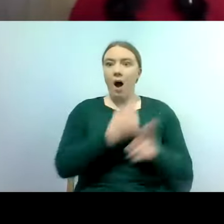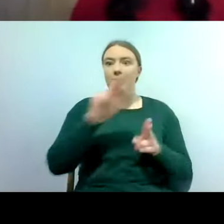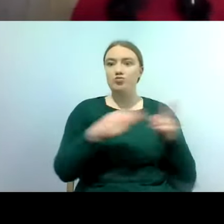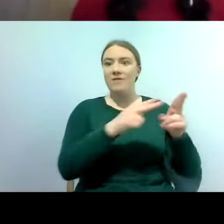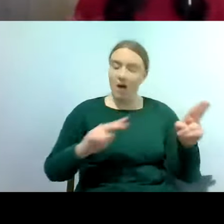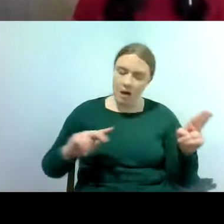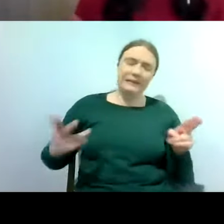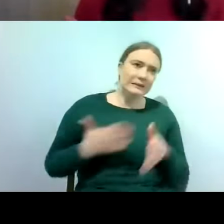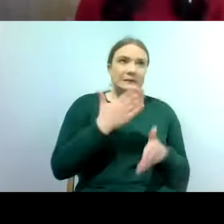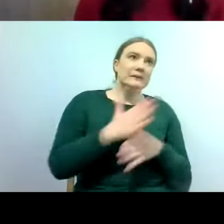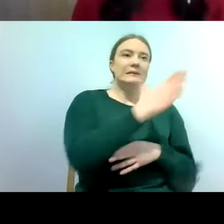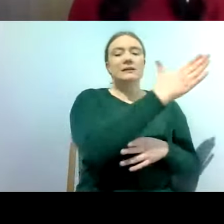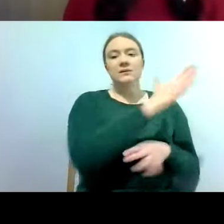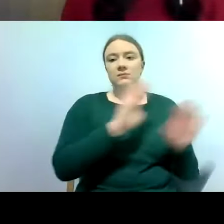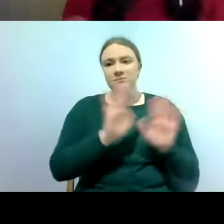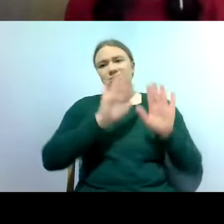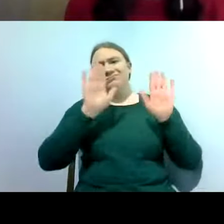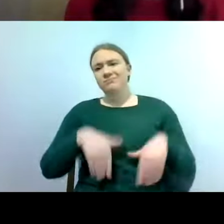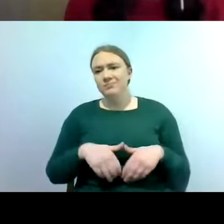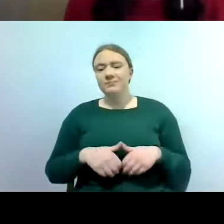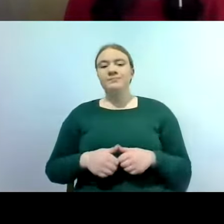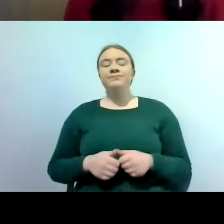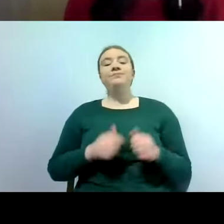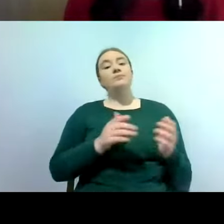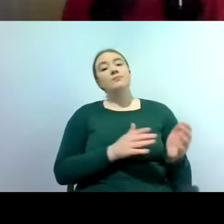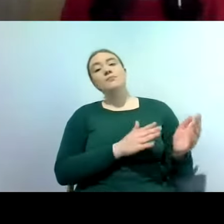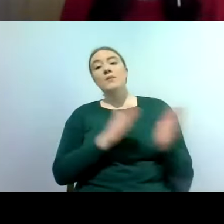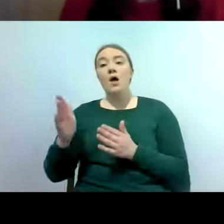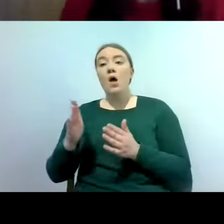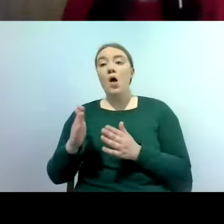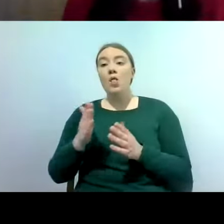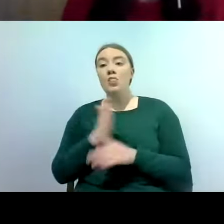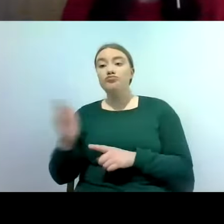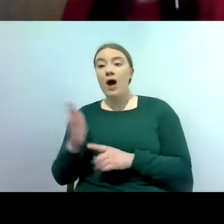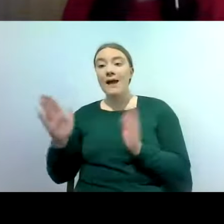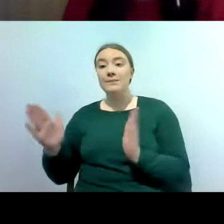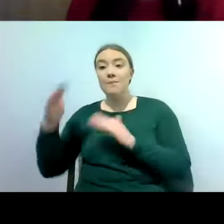the kind of plot on the right is a measure of day length and that just signifies the time